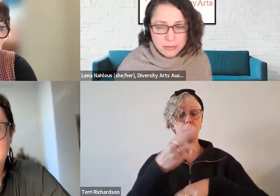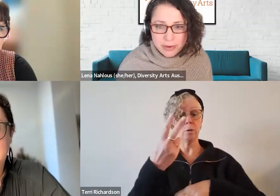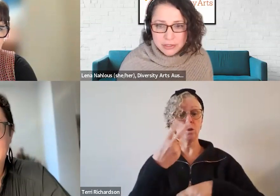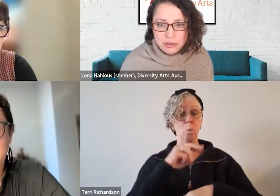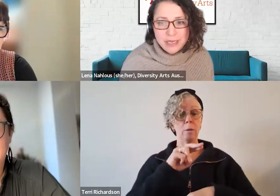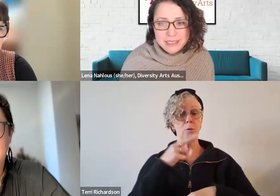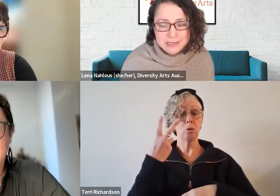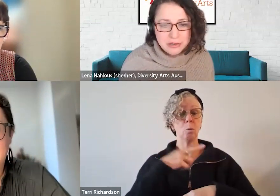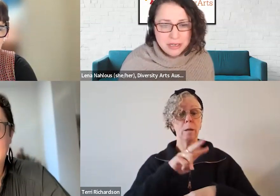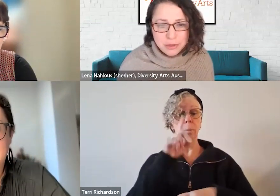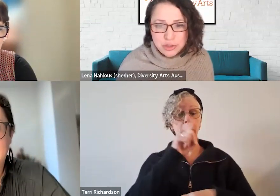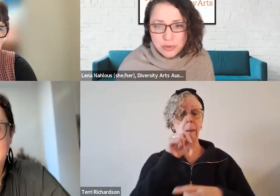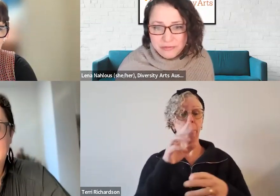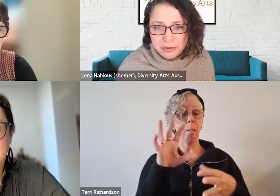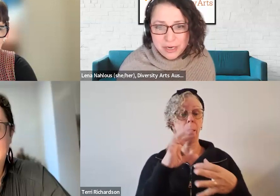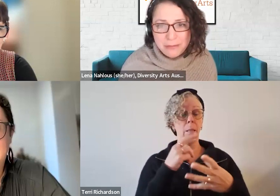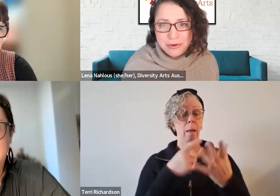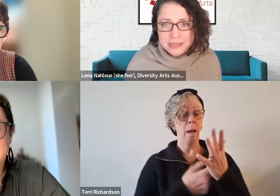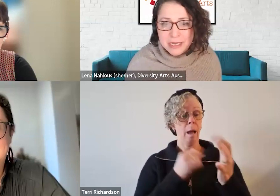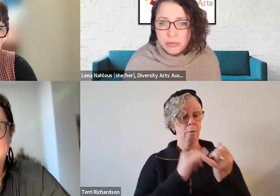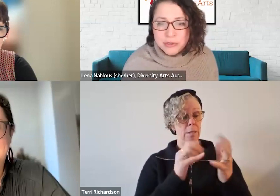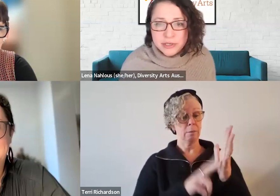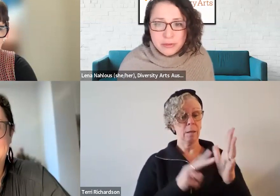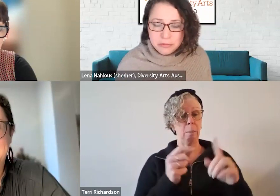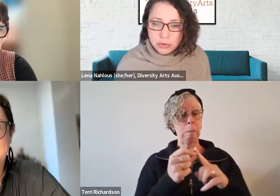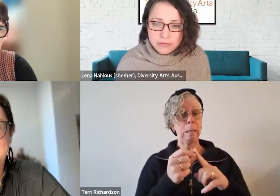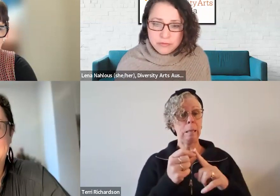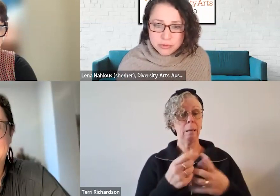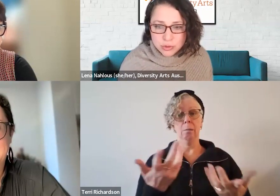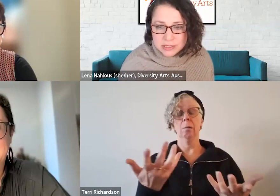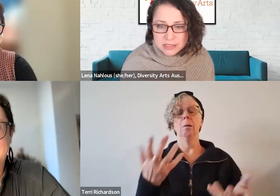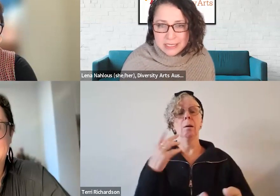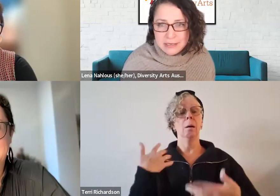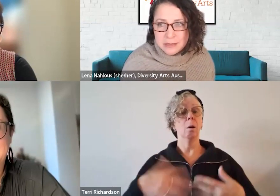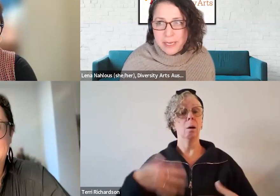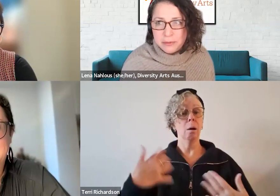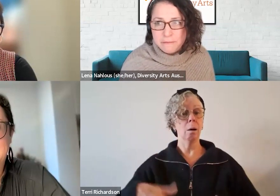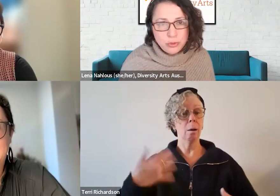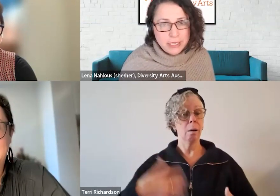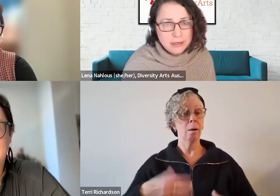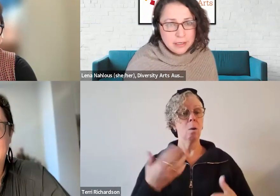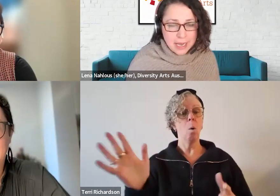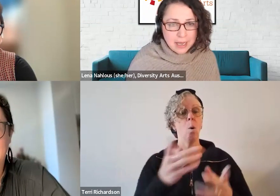so I'm not sure what the final number is. We're also gonna of those resources and links that people have put in.